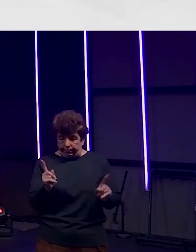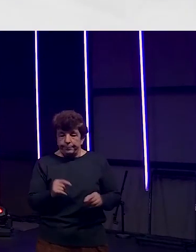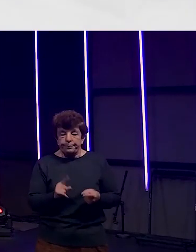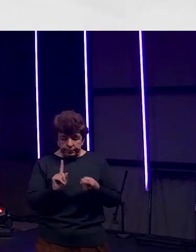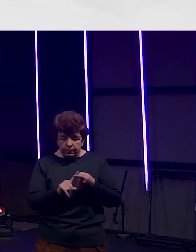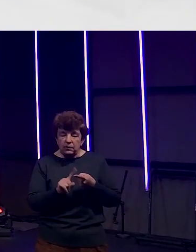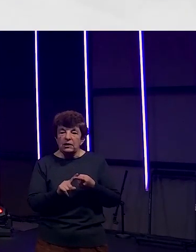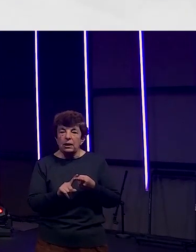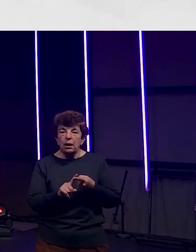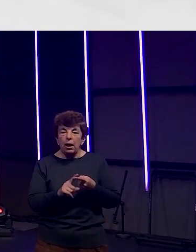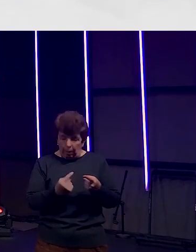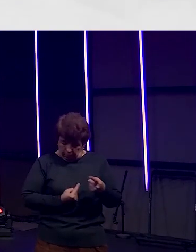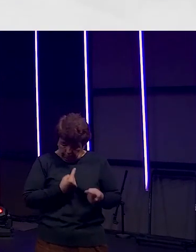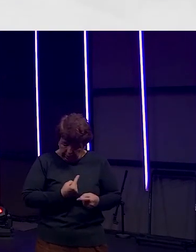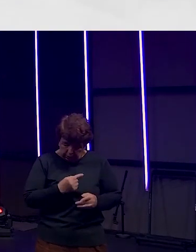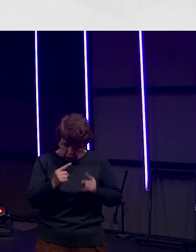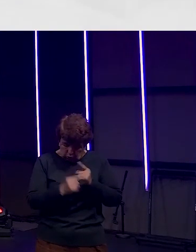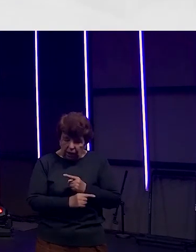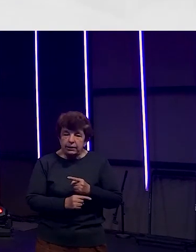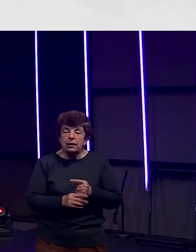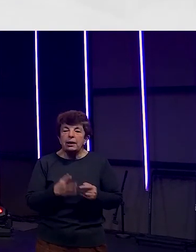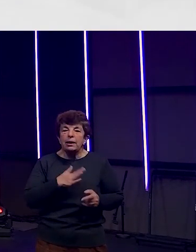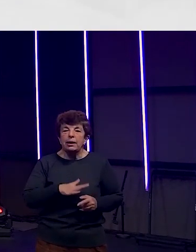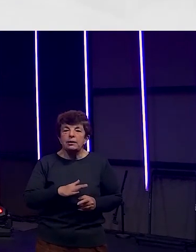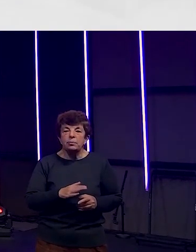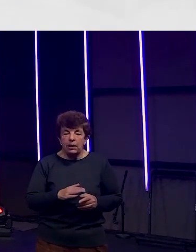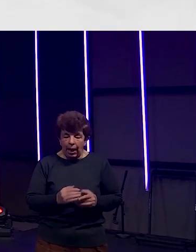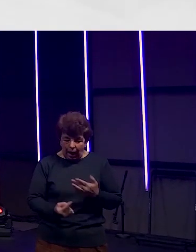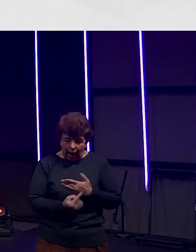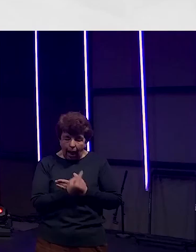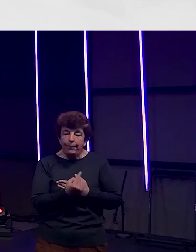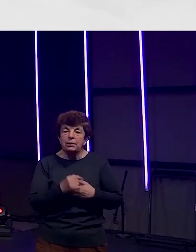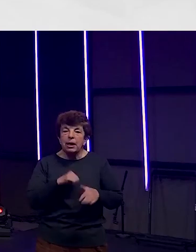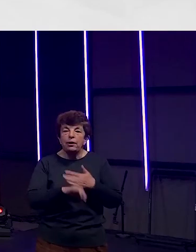Firstly there is personal change which needs to be taking place in your life and in mine